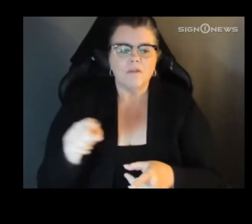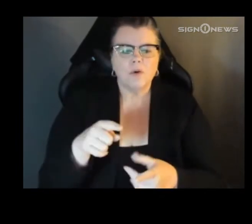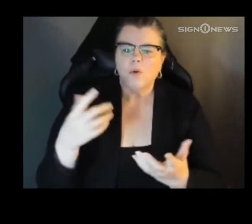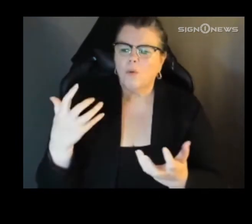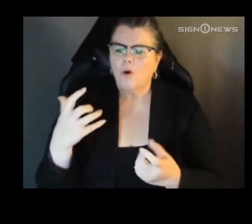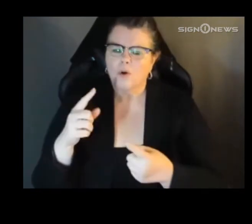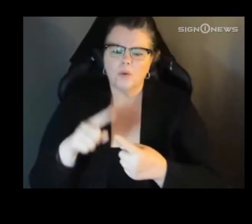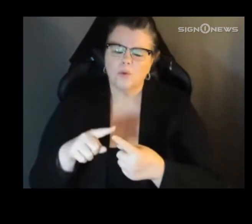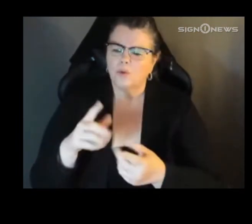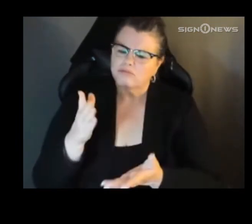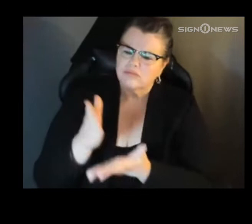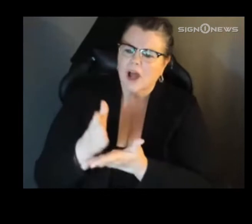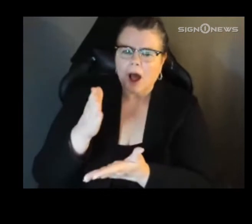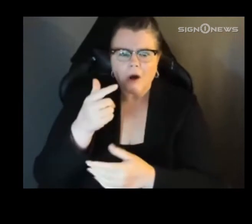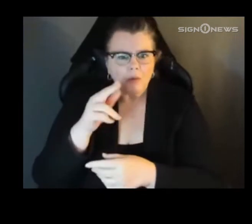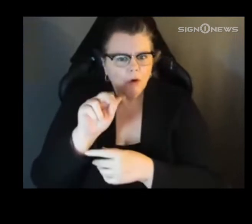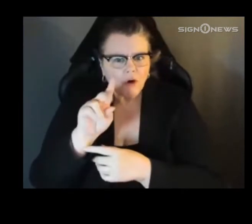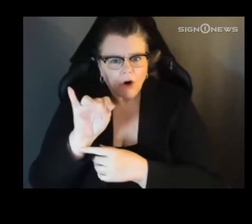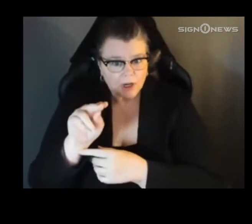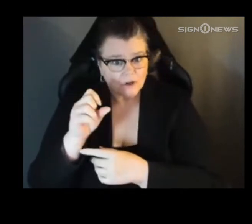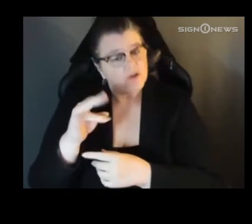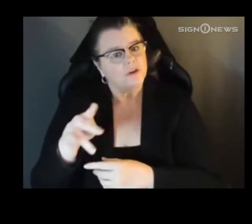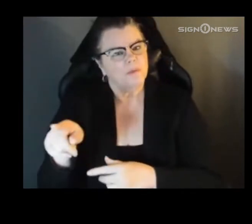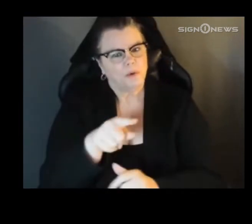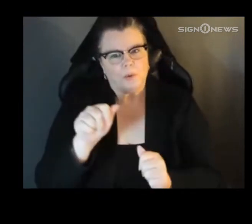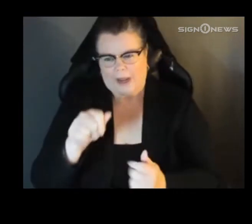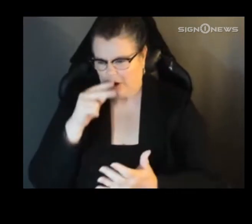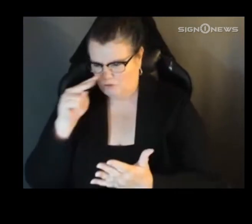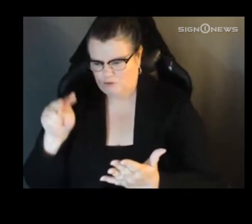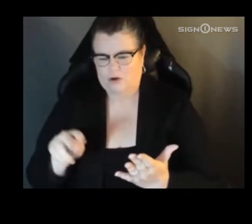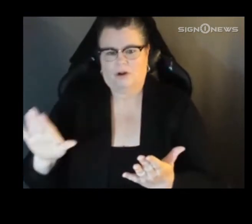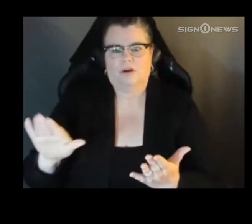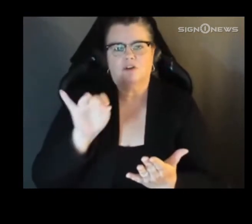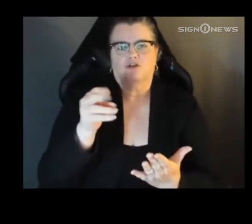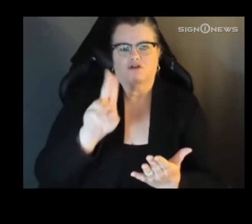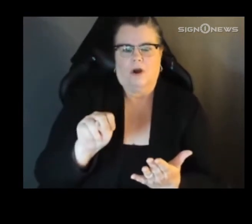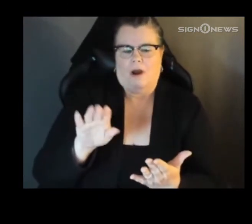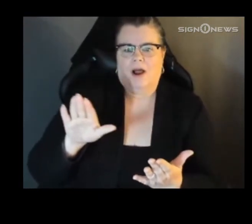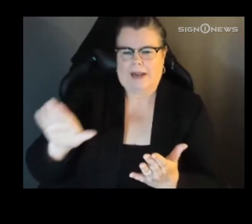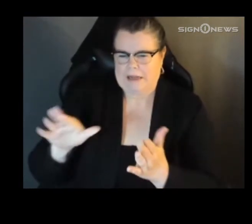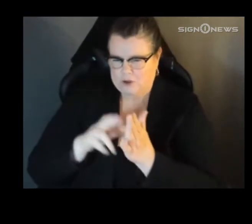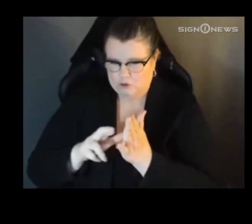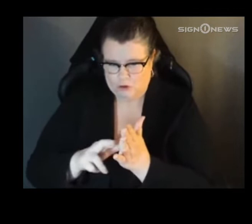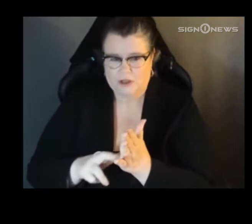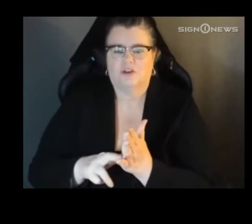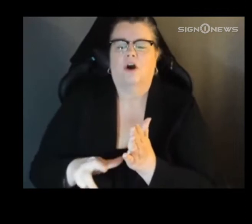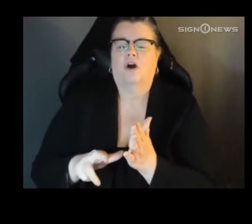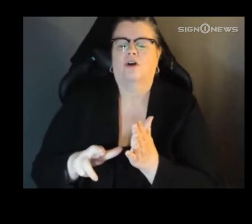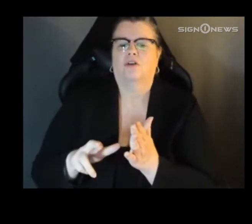and John's also a tremendous advocate for supported decision making and there'll be